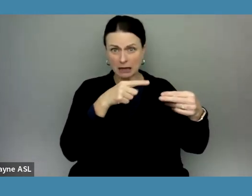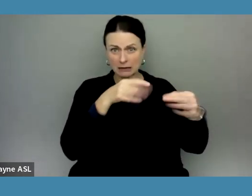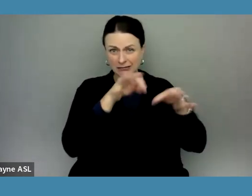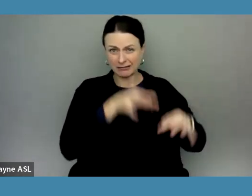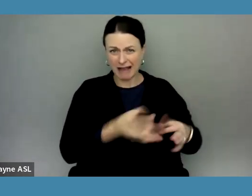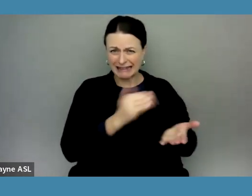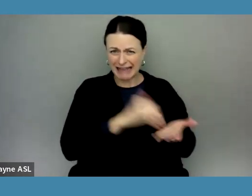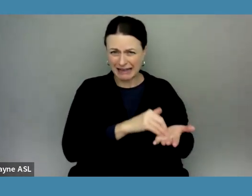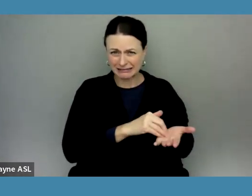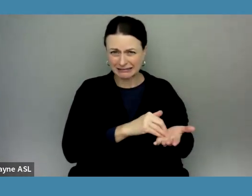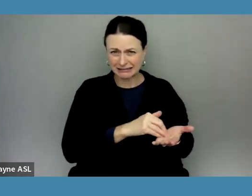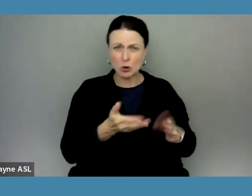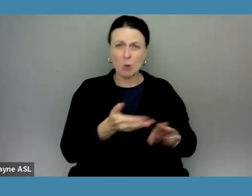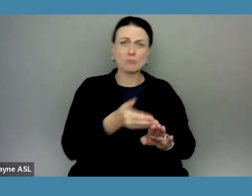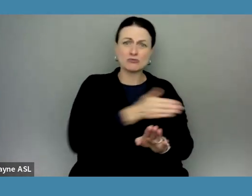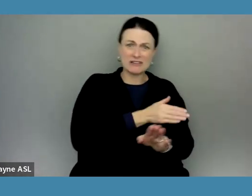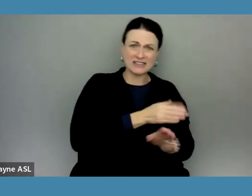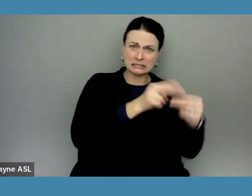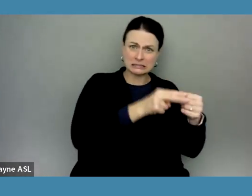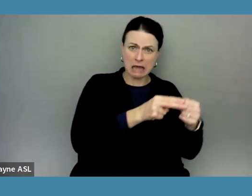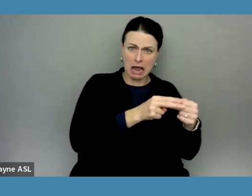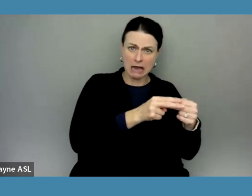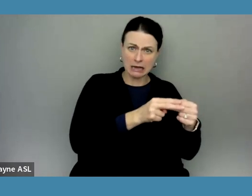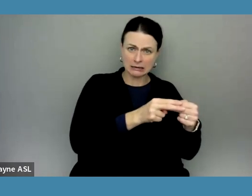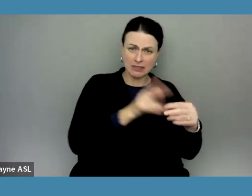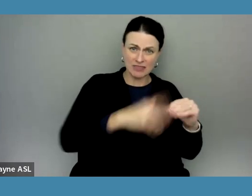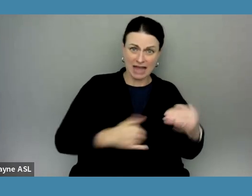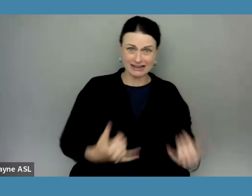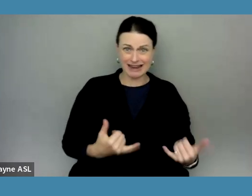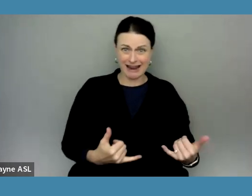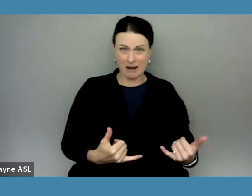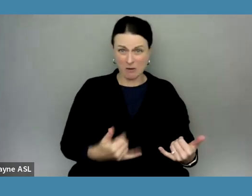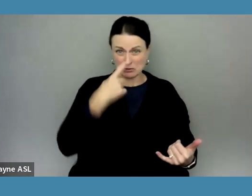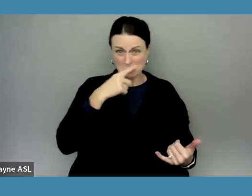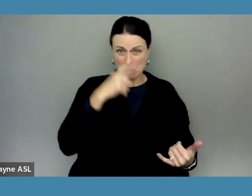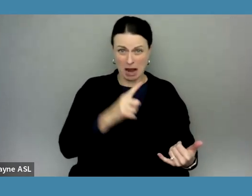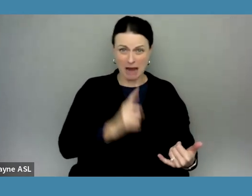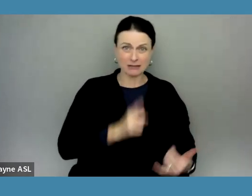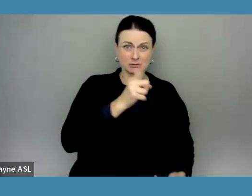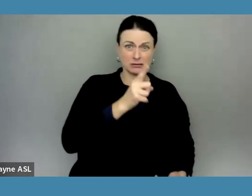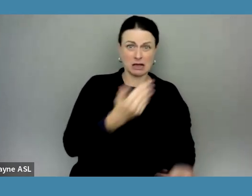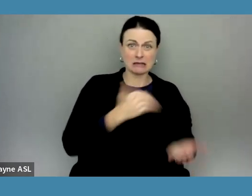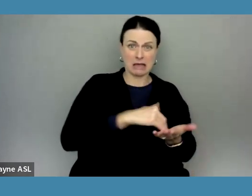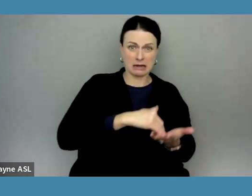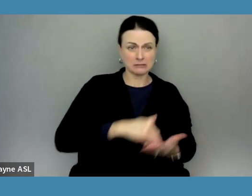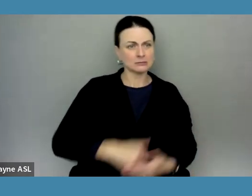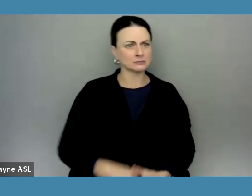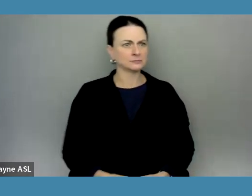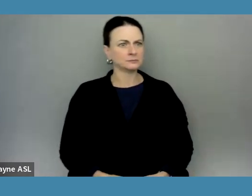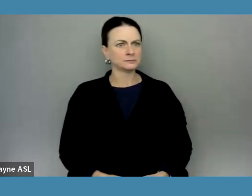So the previous slide then the one you're on right now, could you please go through that information again?